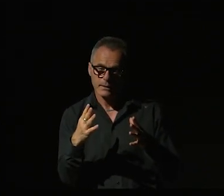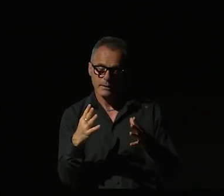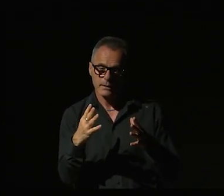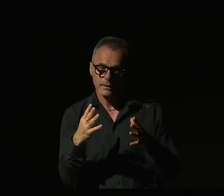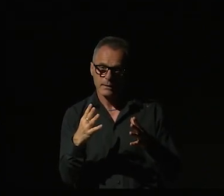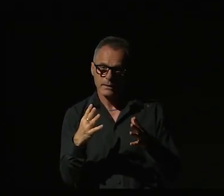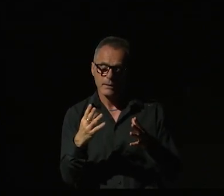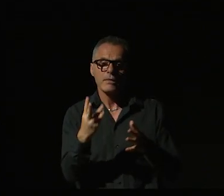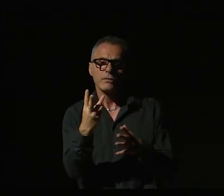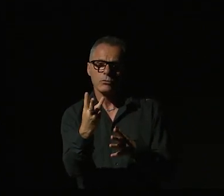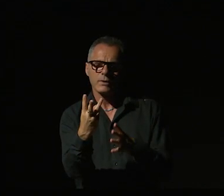the one on the left-hand side.